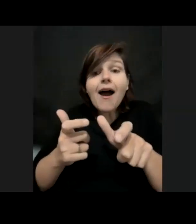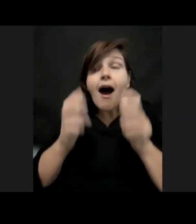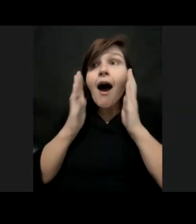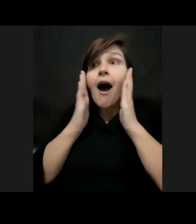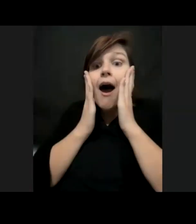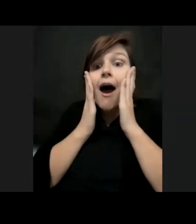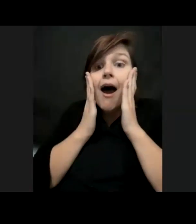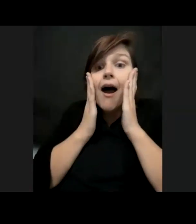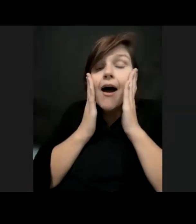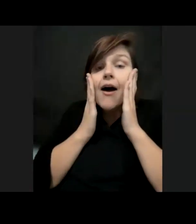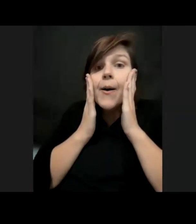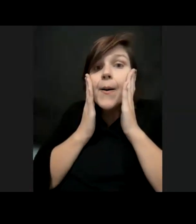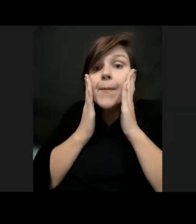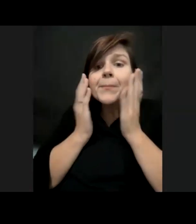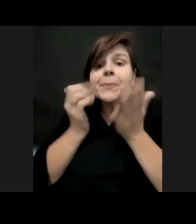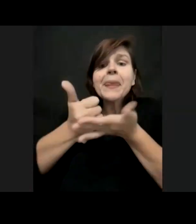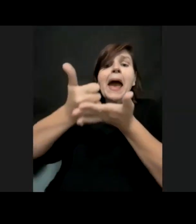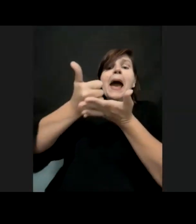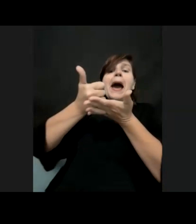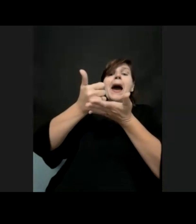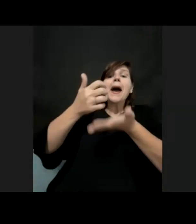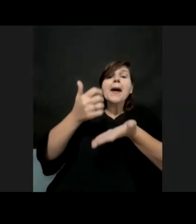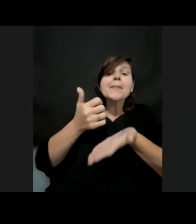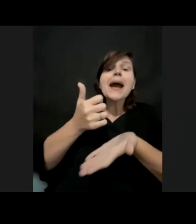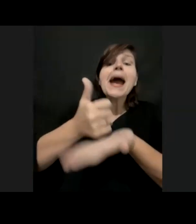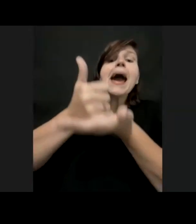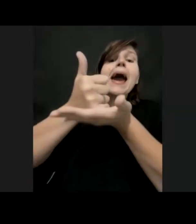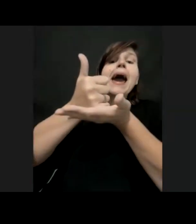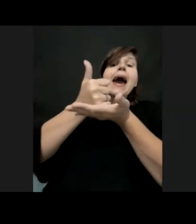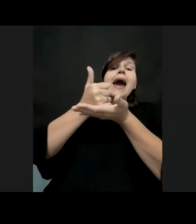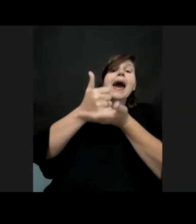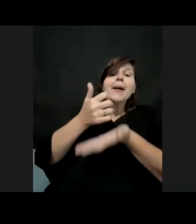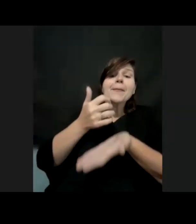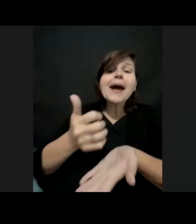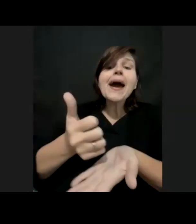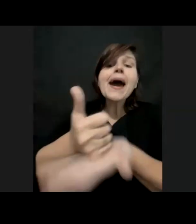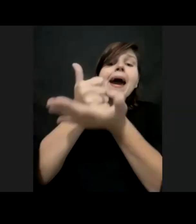“Help, help, help, help!” squawked the bird.